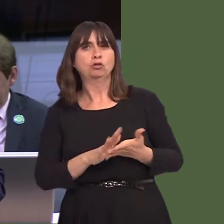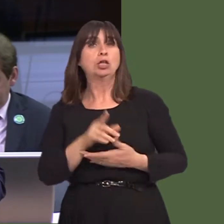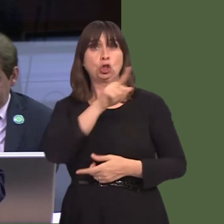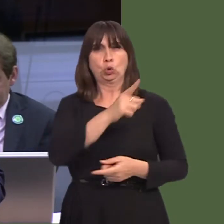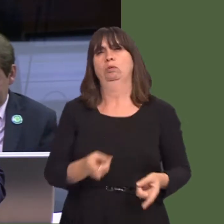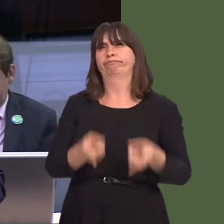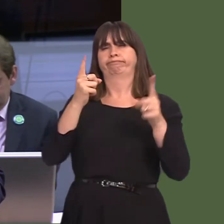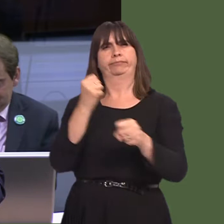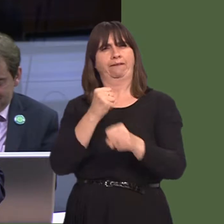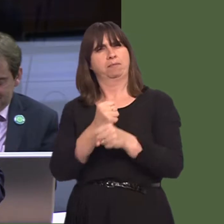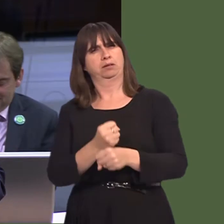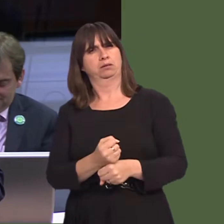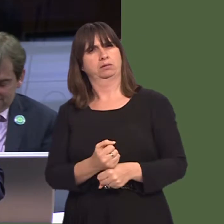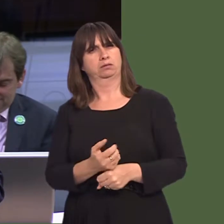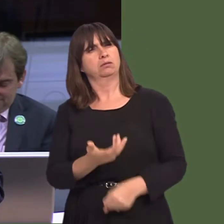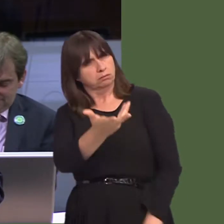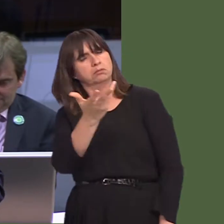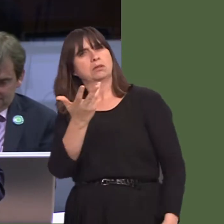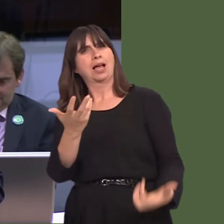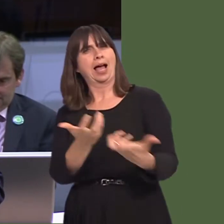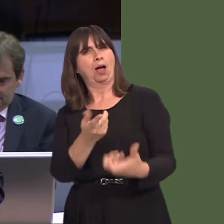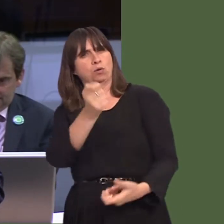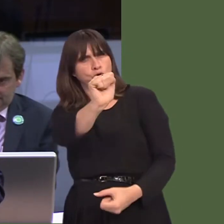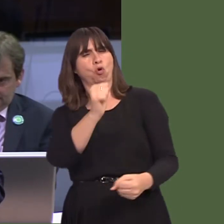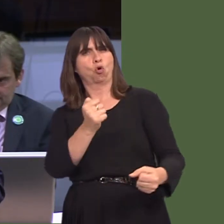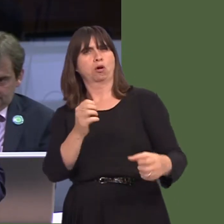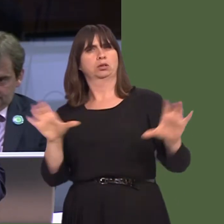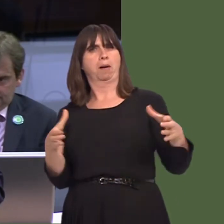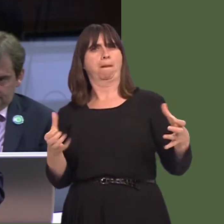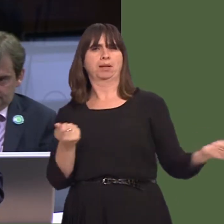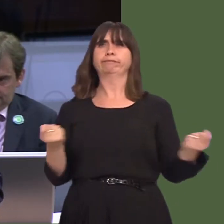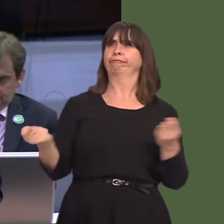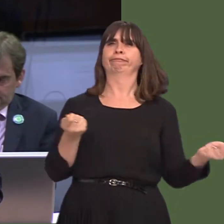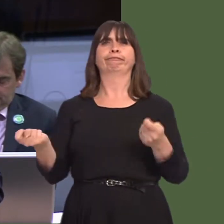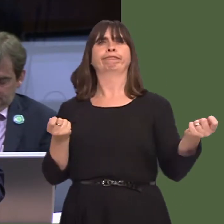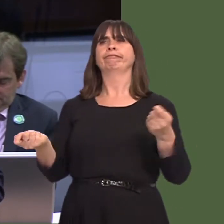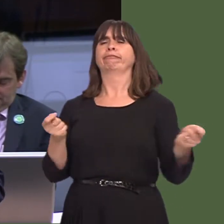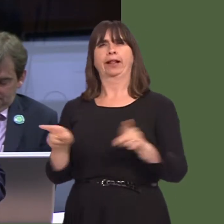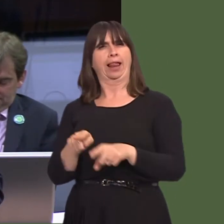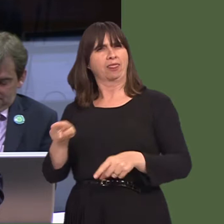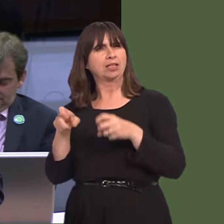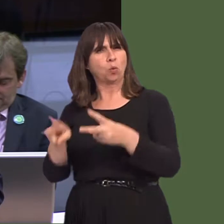How on earth can a Government department operate in such circumstances as the report identifies